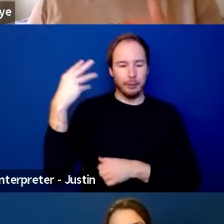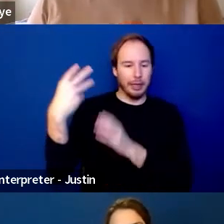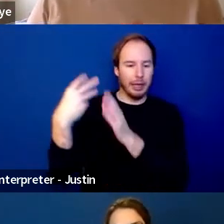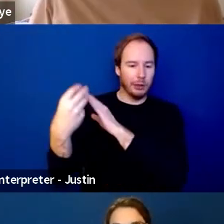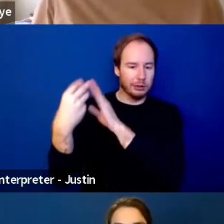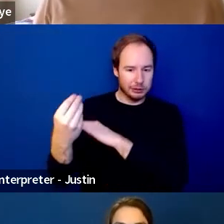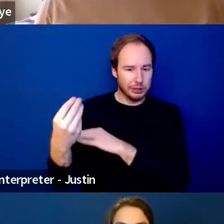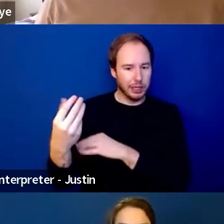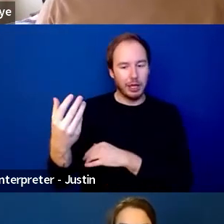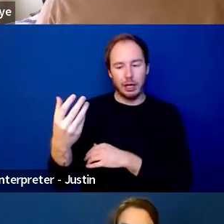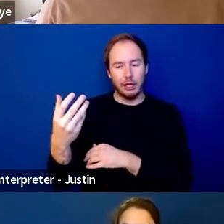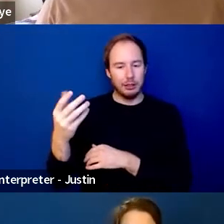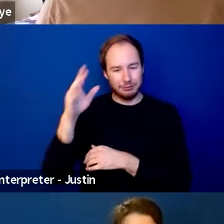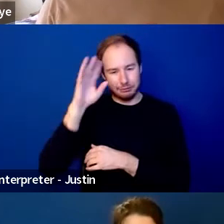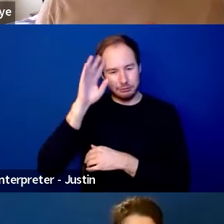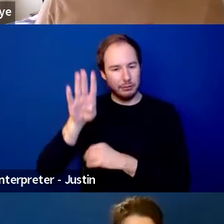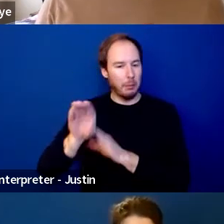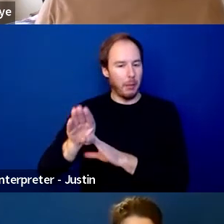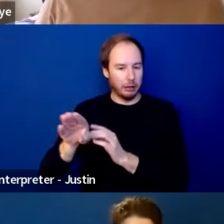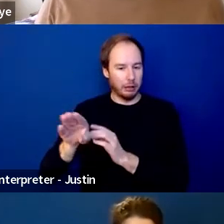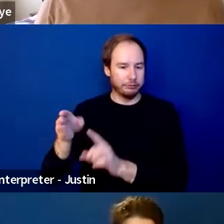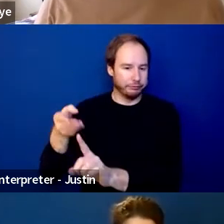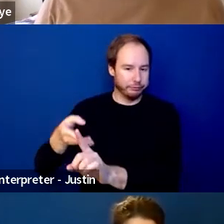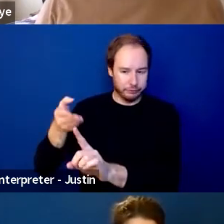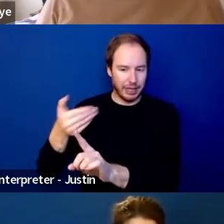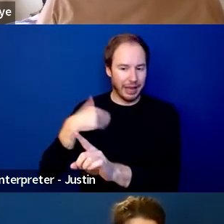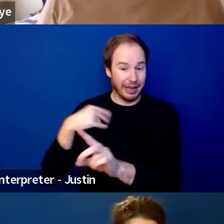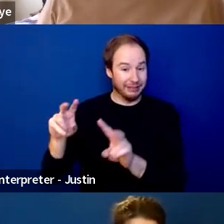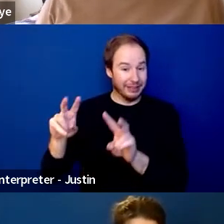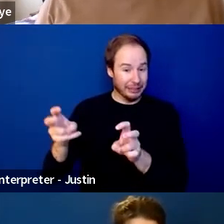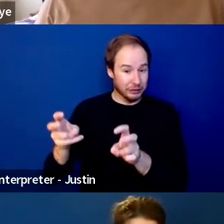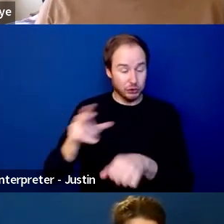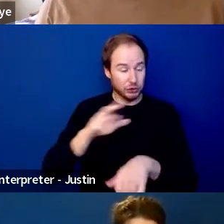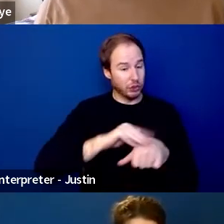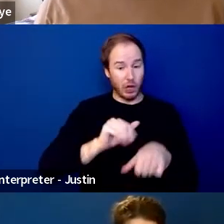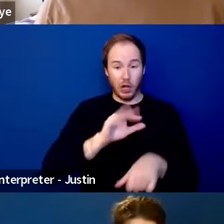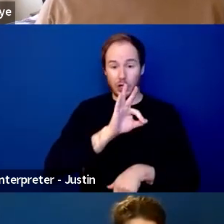and has some issue in which 911 gets called,